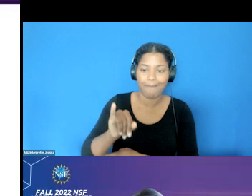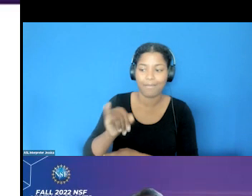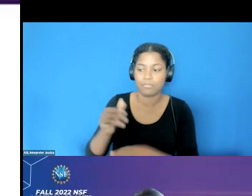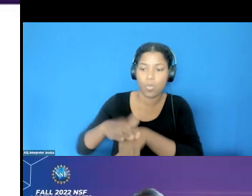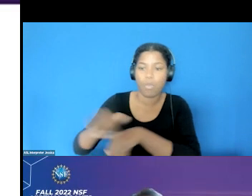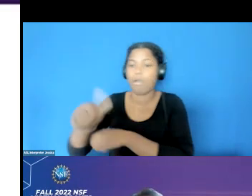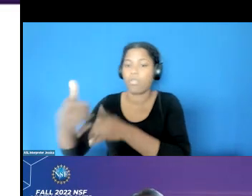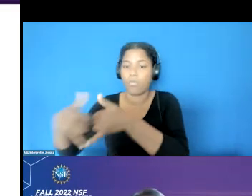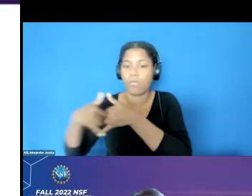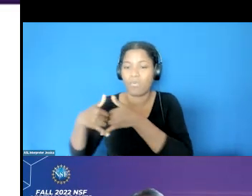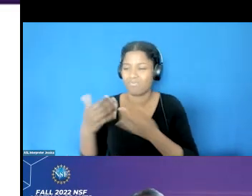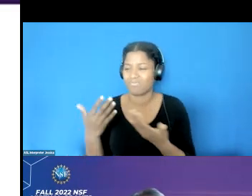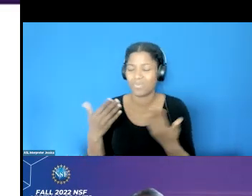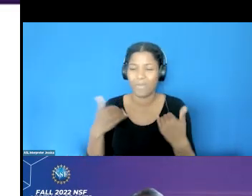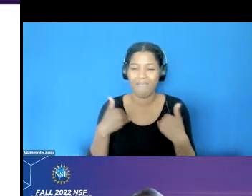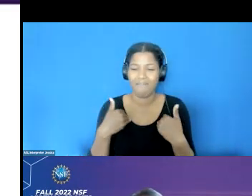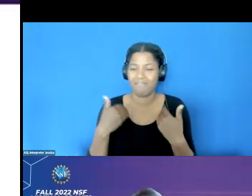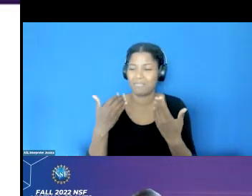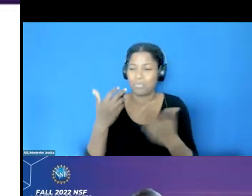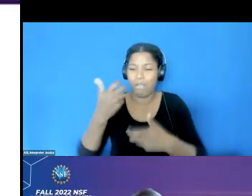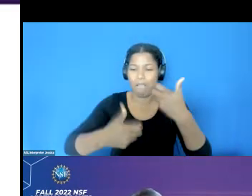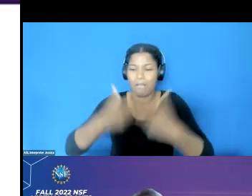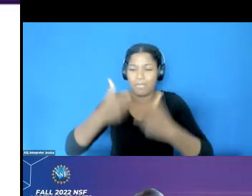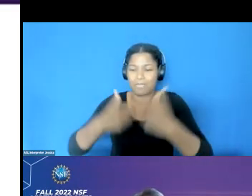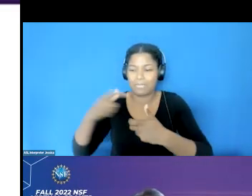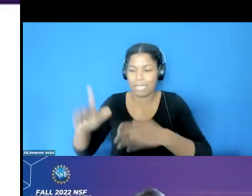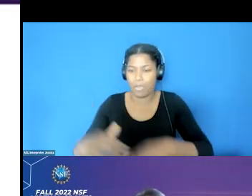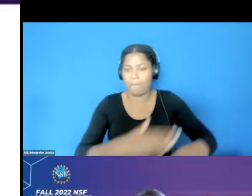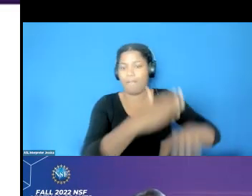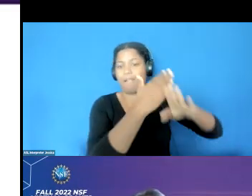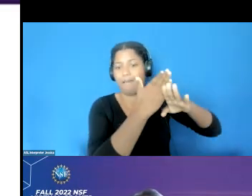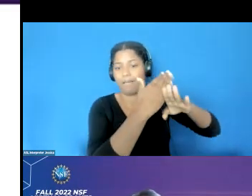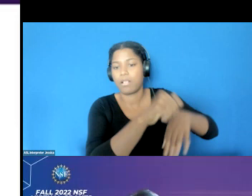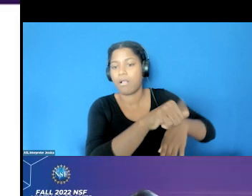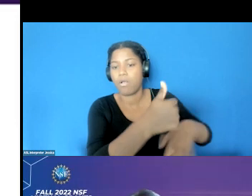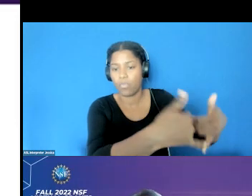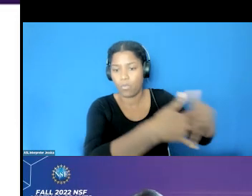we sort of have this spider web effect where it will block those other awards as well.